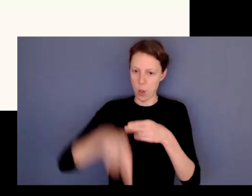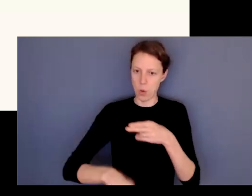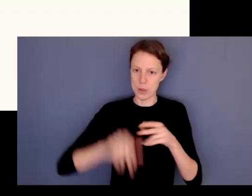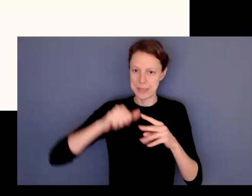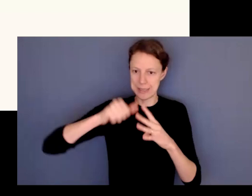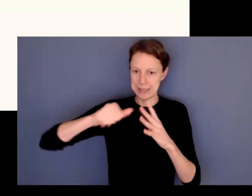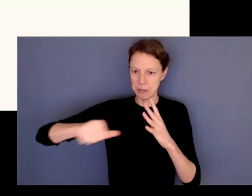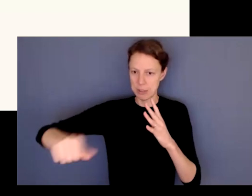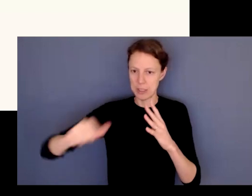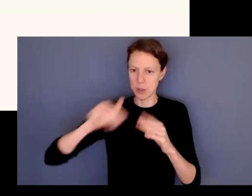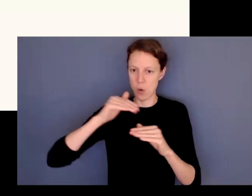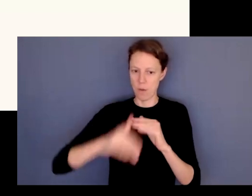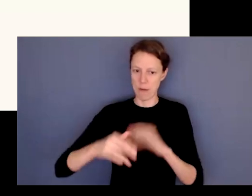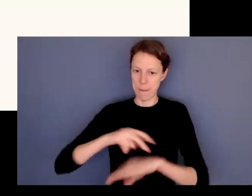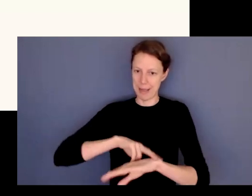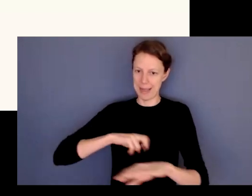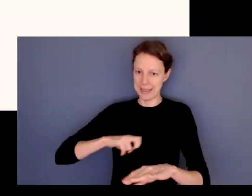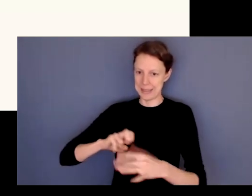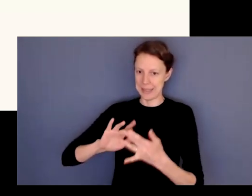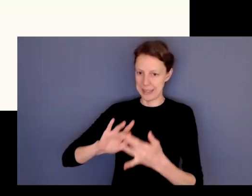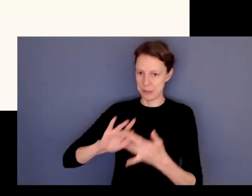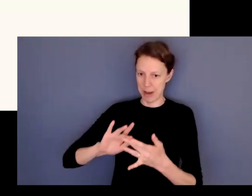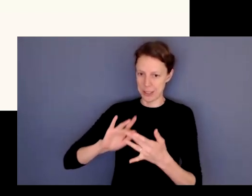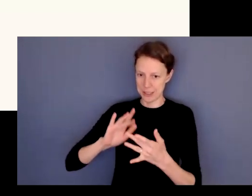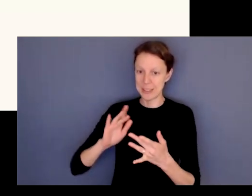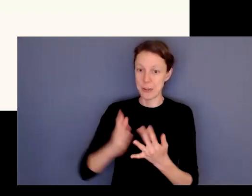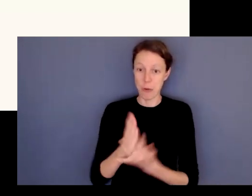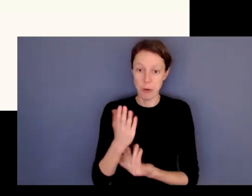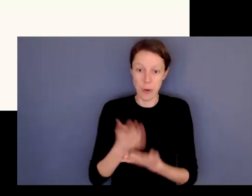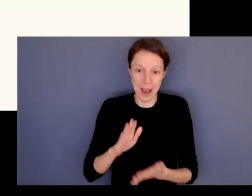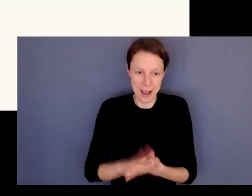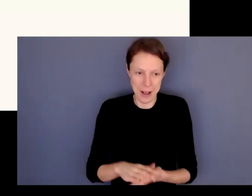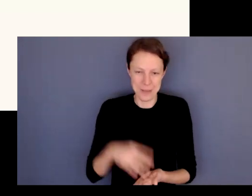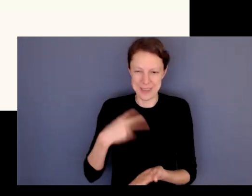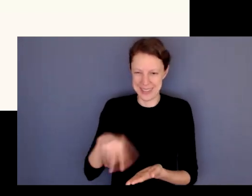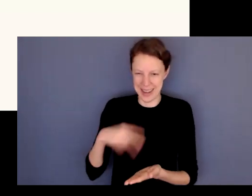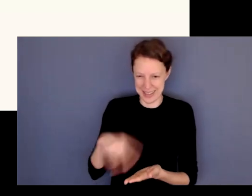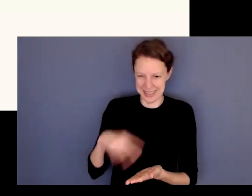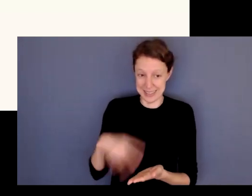interaction by doing a dance. And it worked, because it is, as